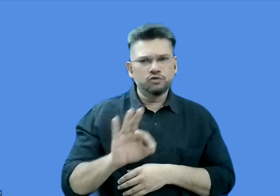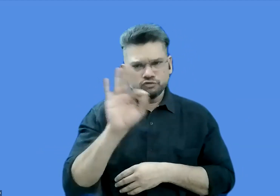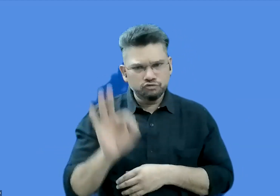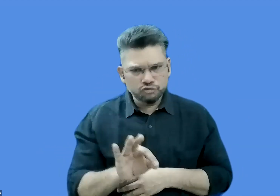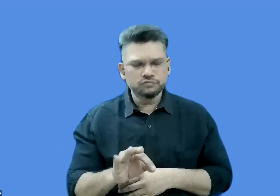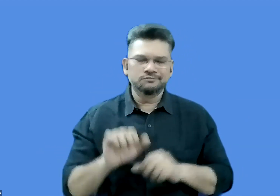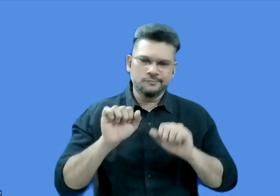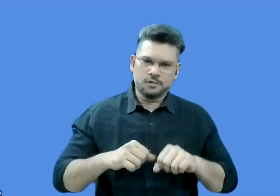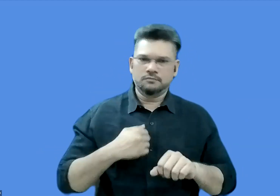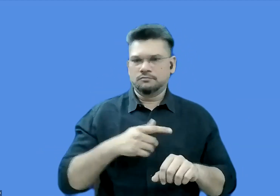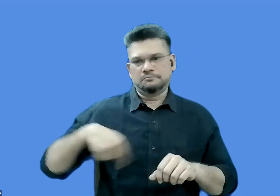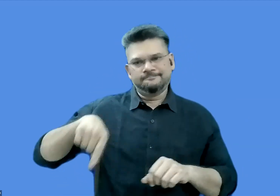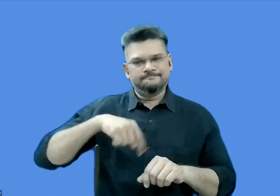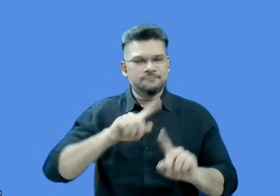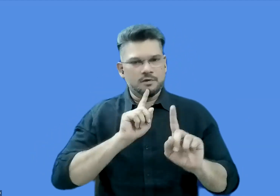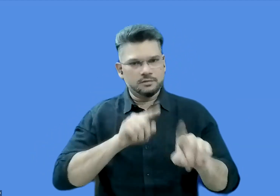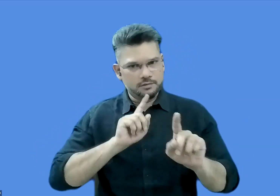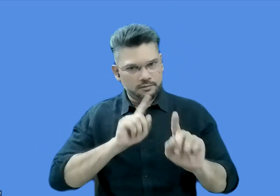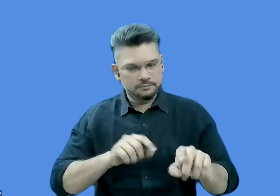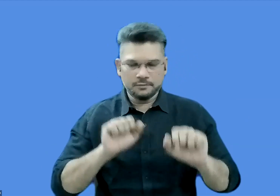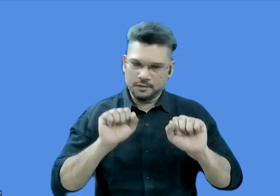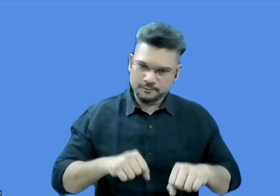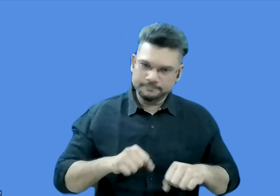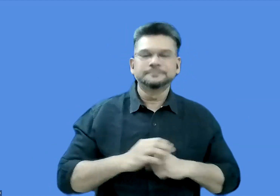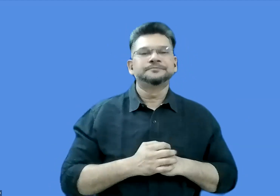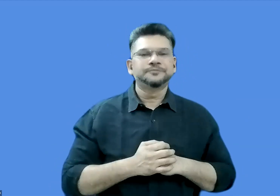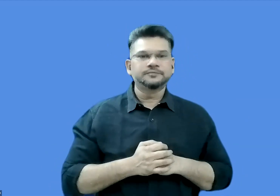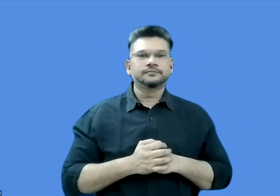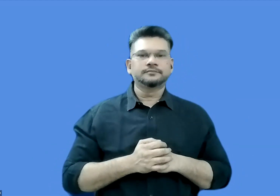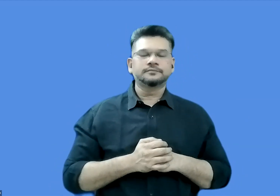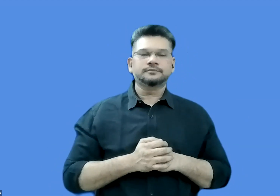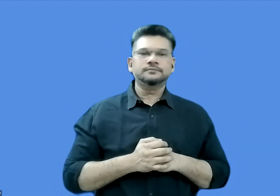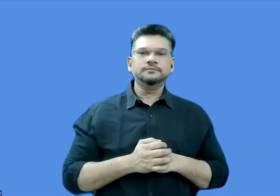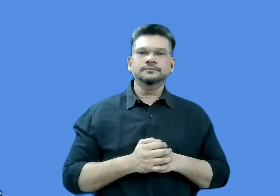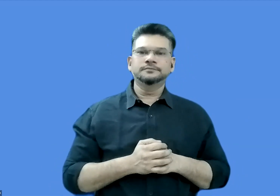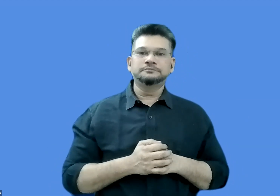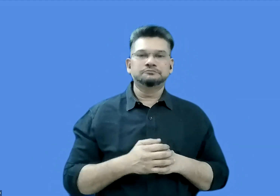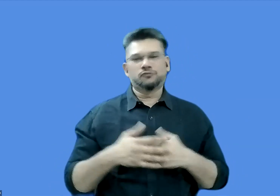answer to engage with us, with some